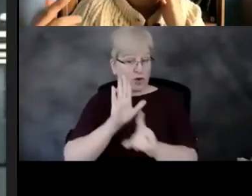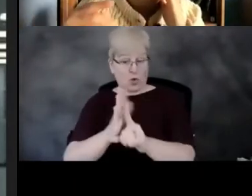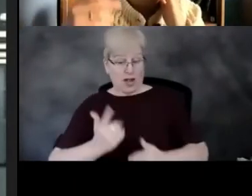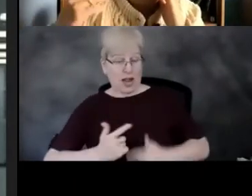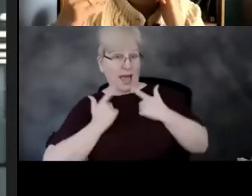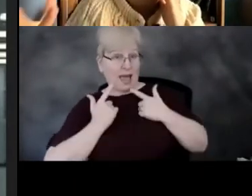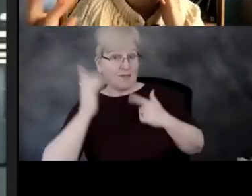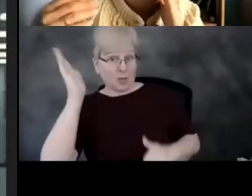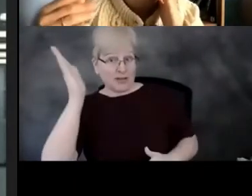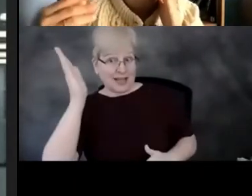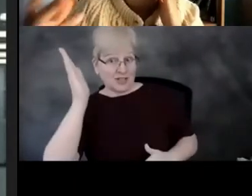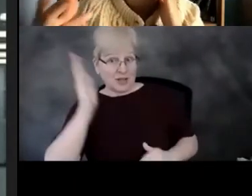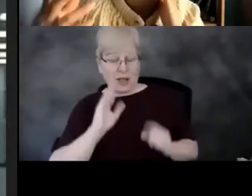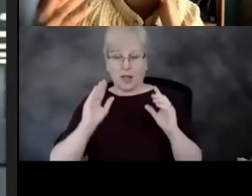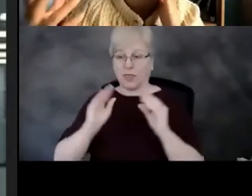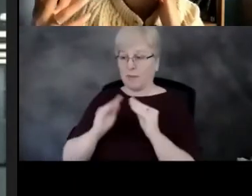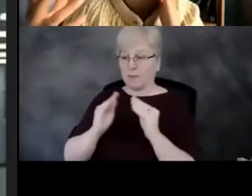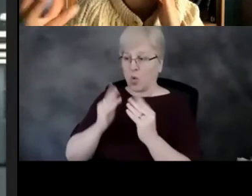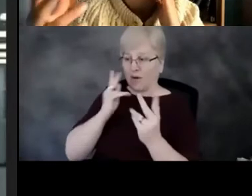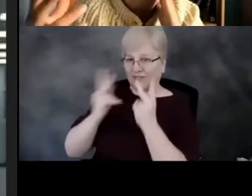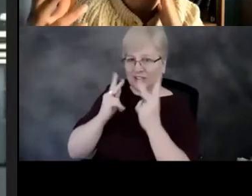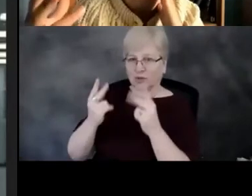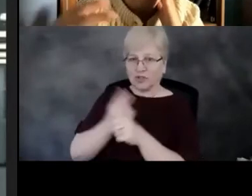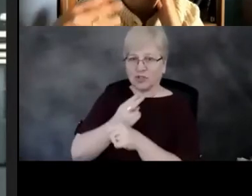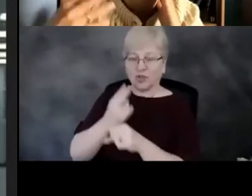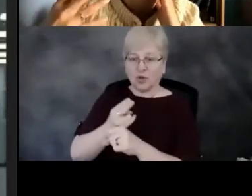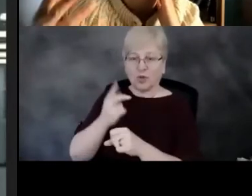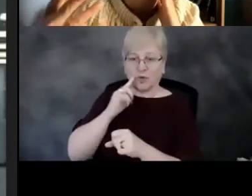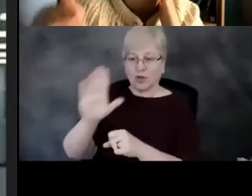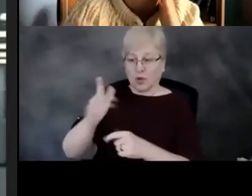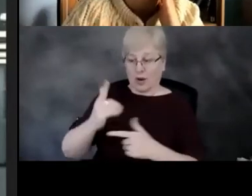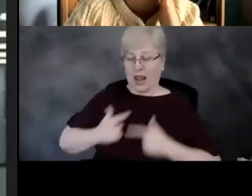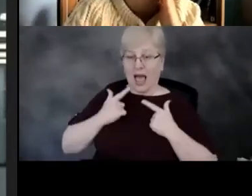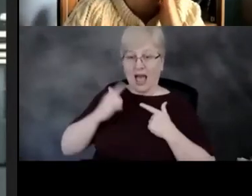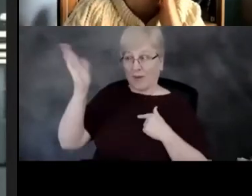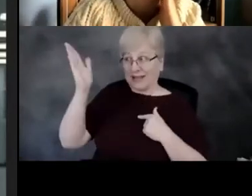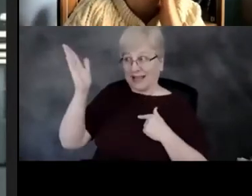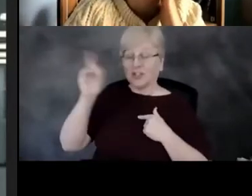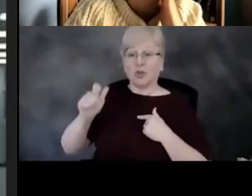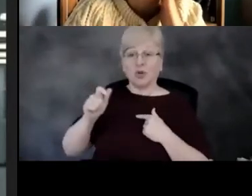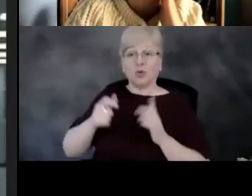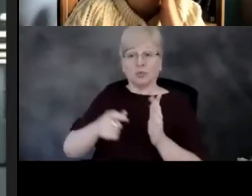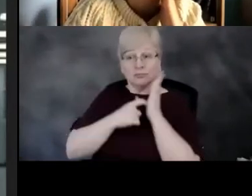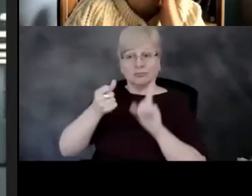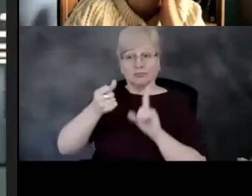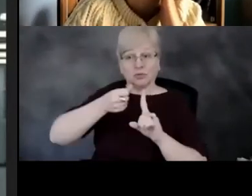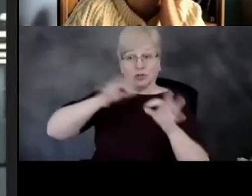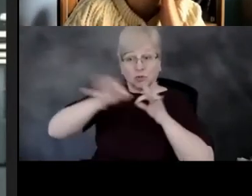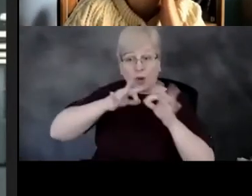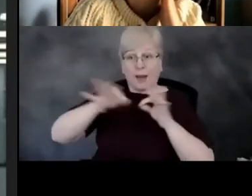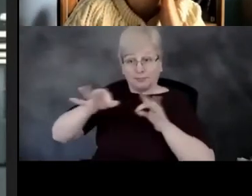during that lie presentation 17:32:16 , you have to describe all of them. So make sure to plan for all of that. You also need to be thinking